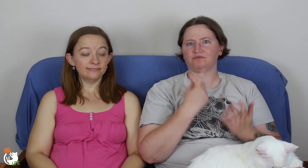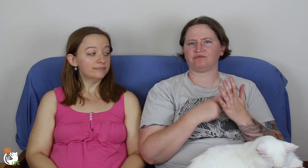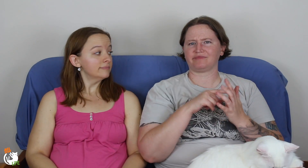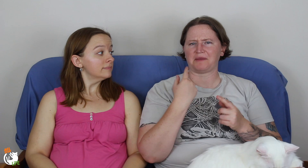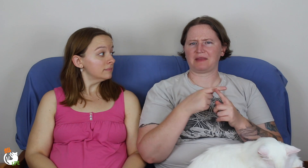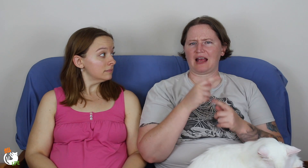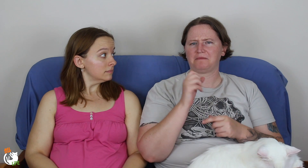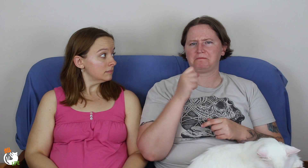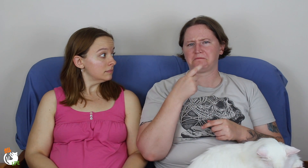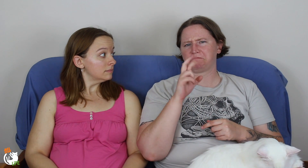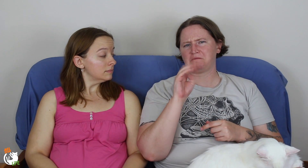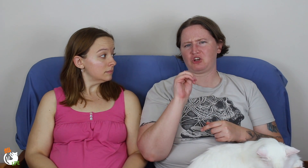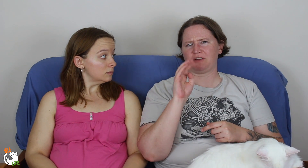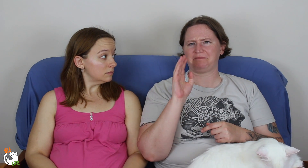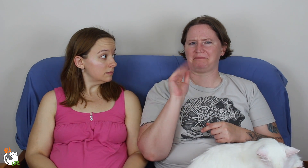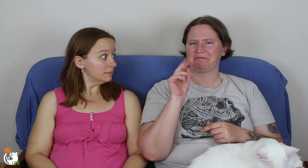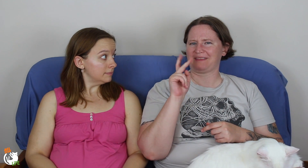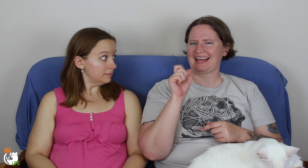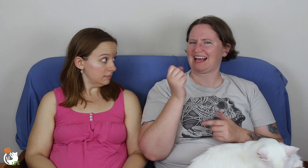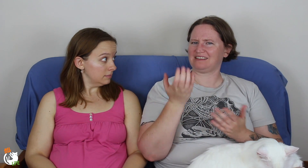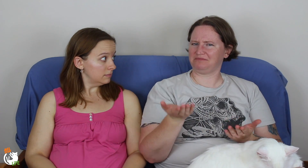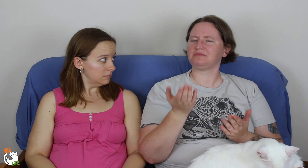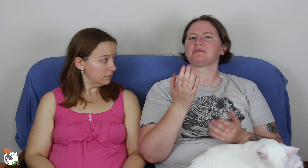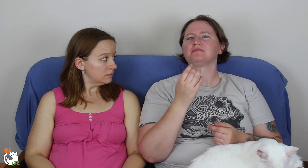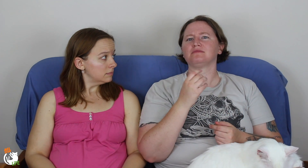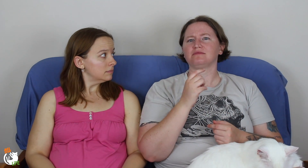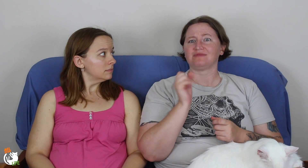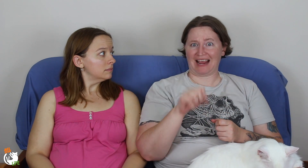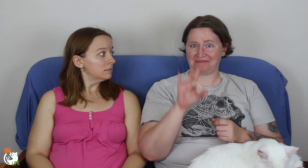[JE] Now, I wanted to talk about the sperm banks.